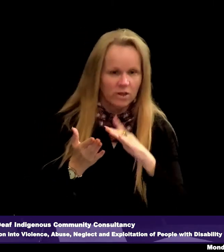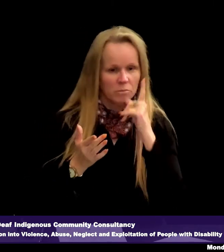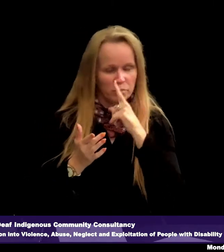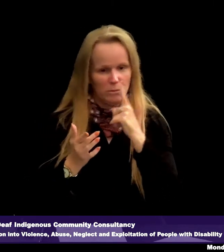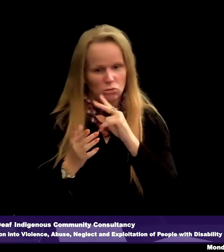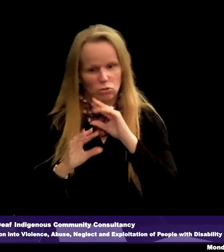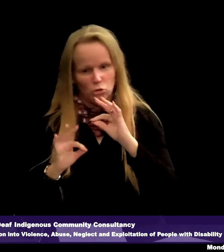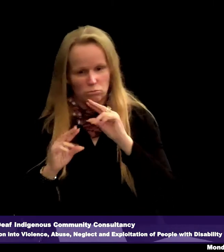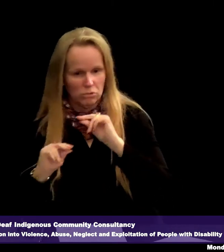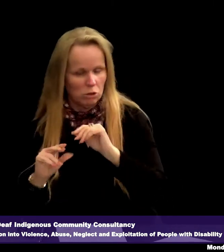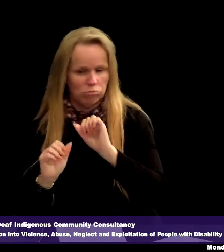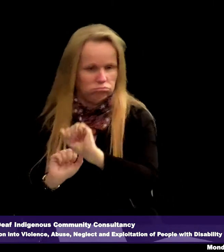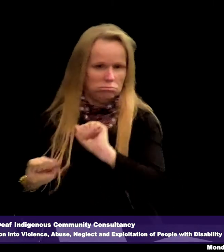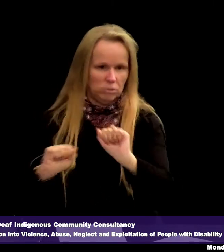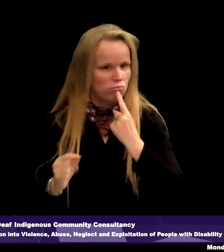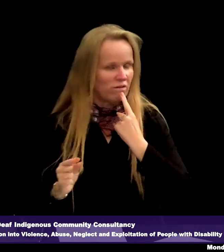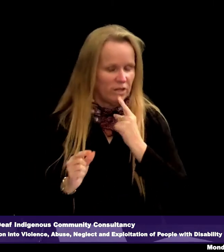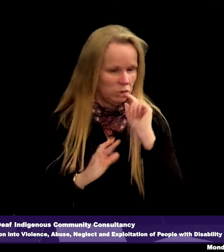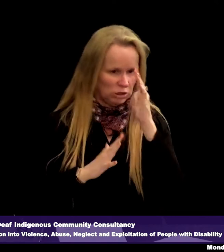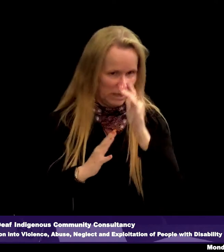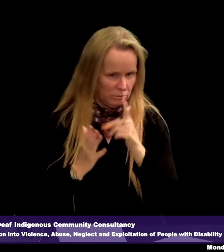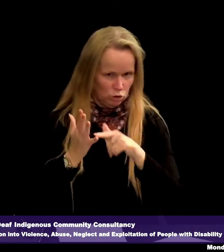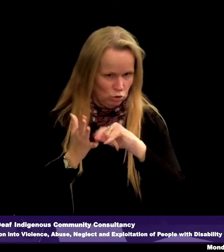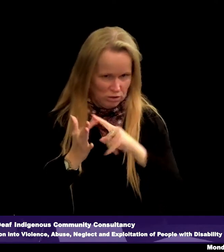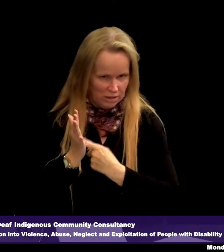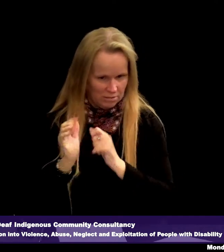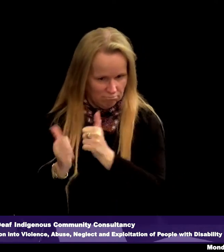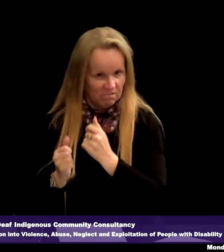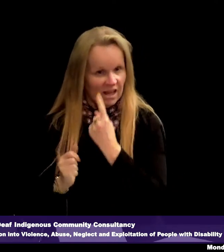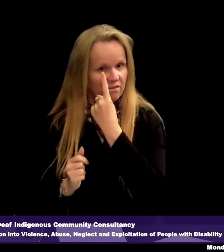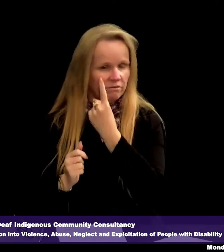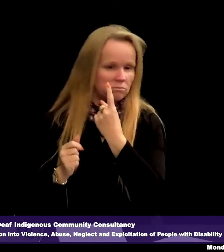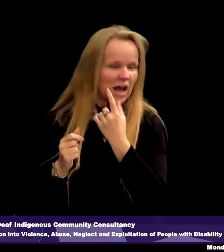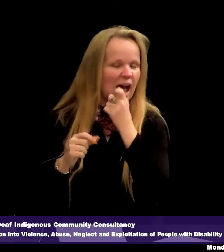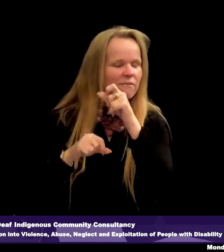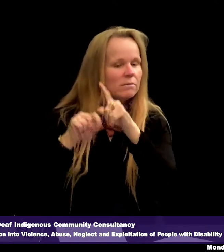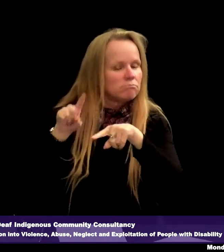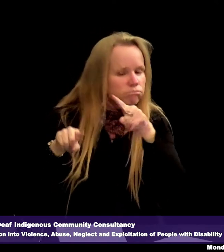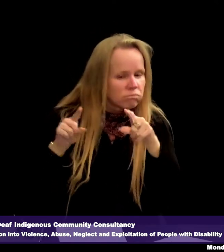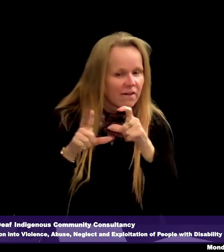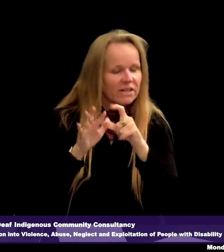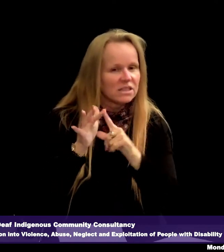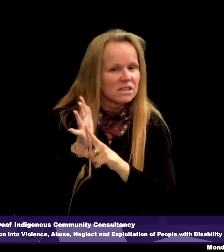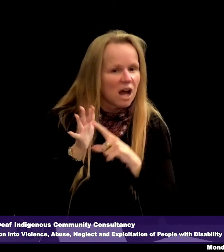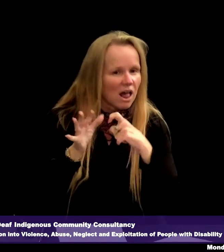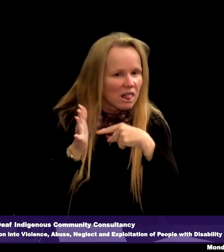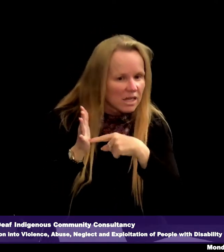be Deaf or hard of hearing people maybe will be using sign language as their preferred language and choose not to speak.